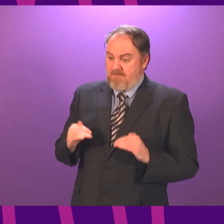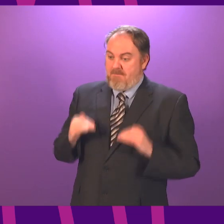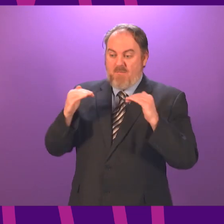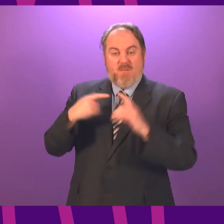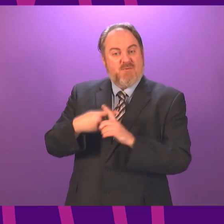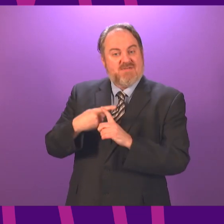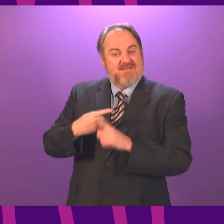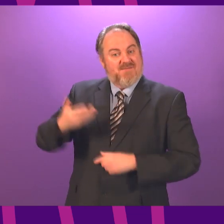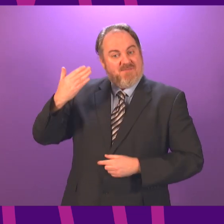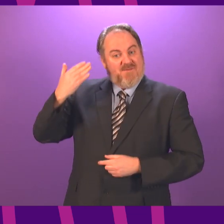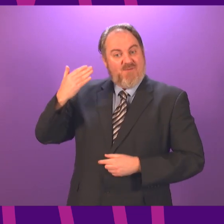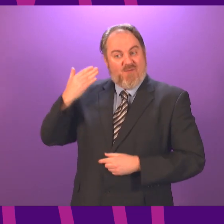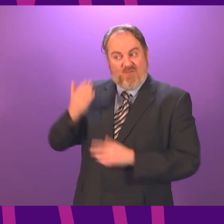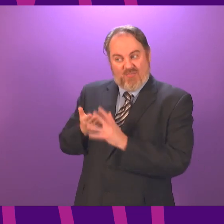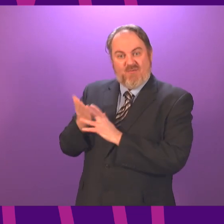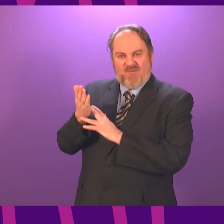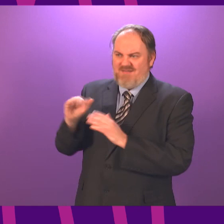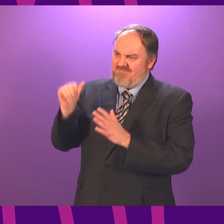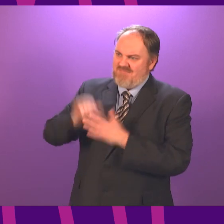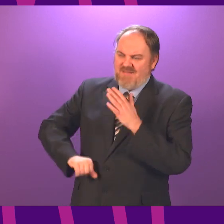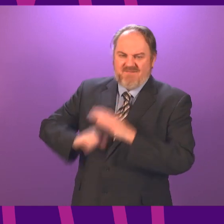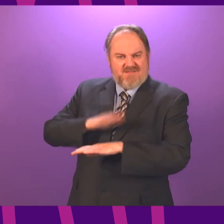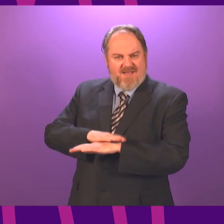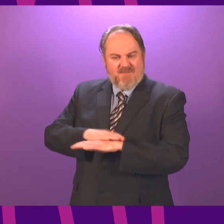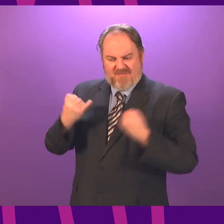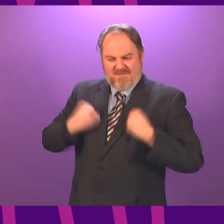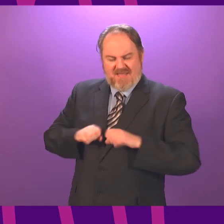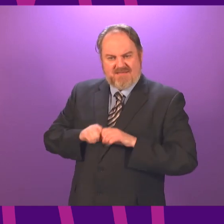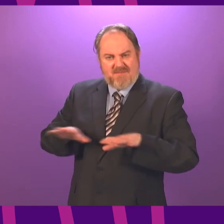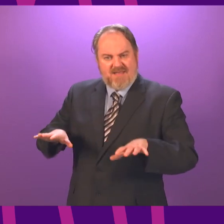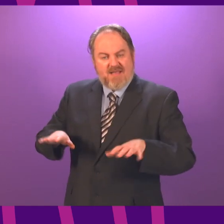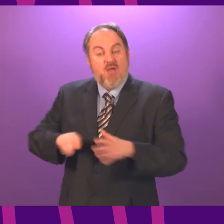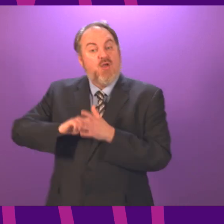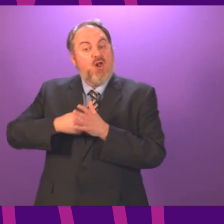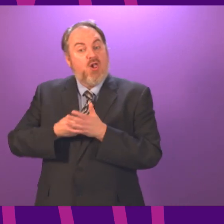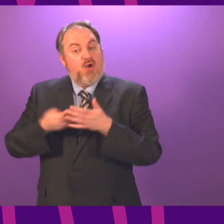just because we have evidence that lockdown is suppressing the virus, but because we have